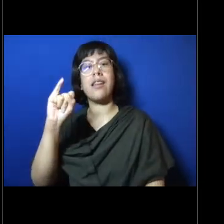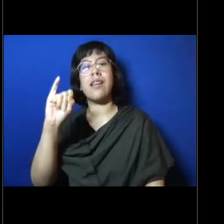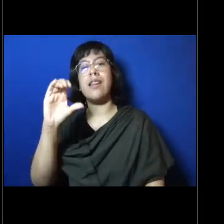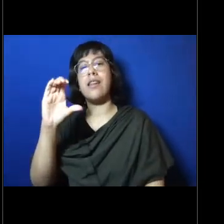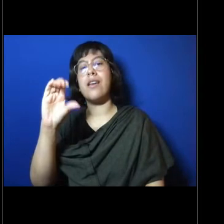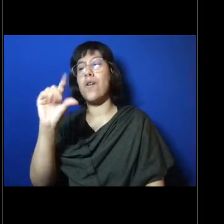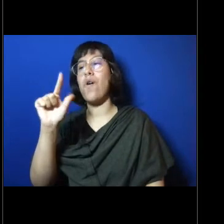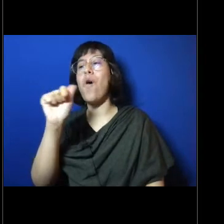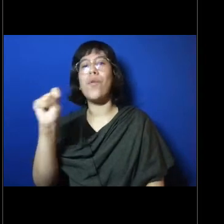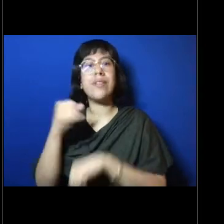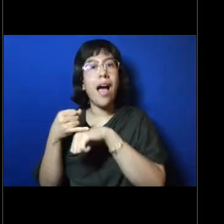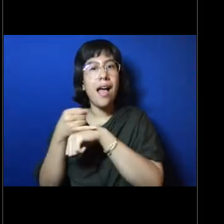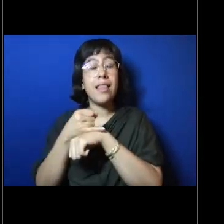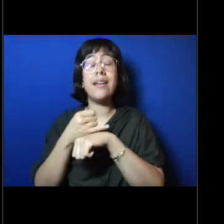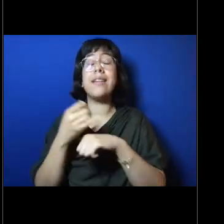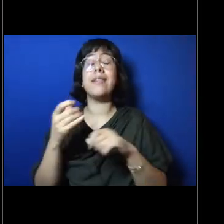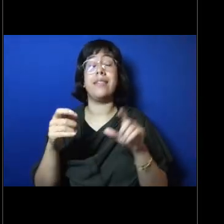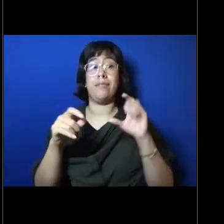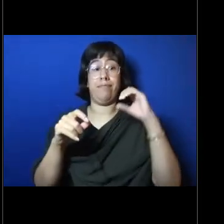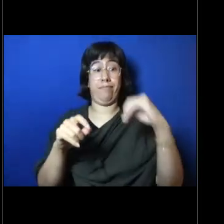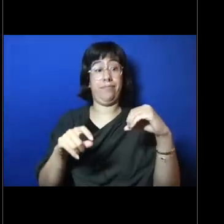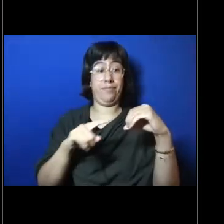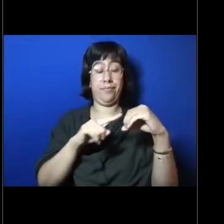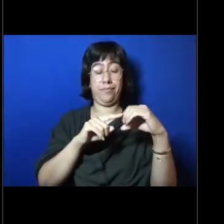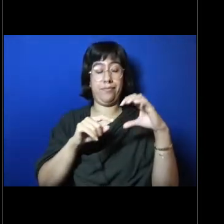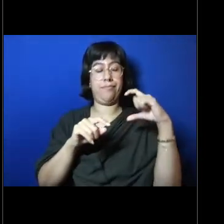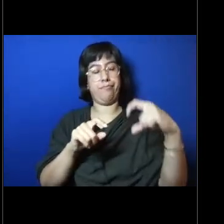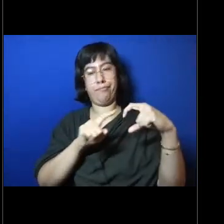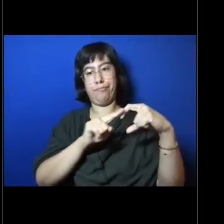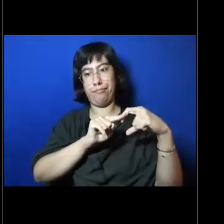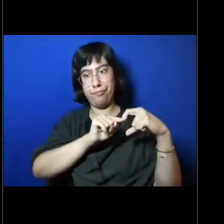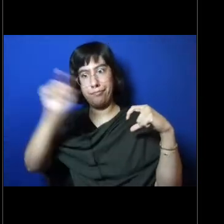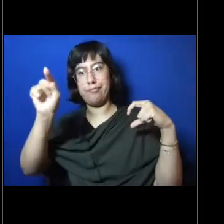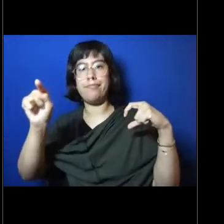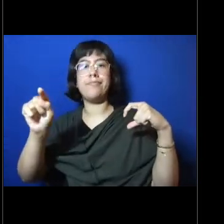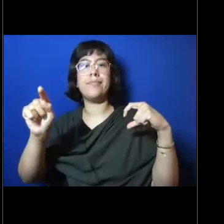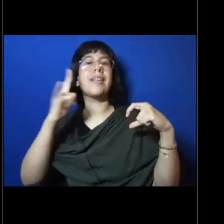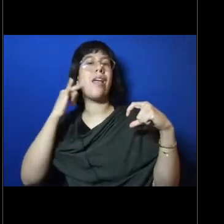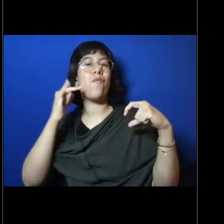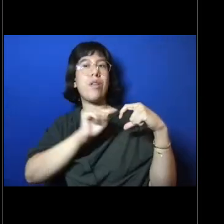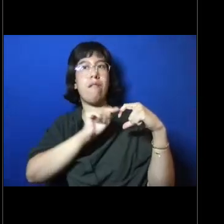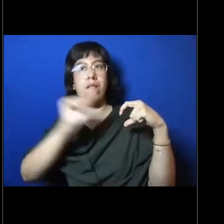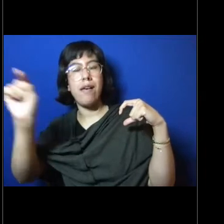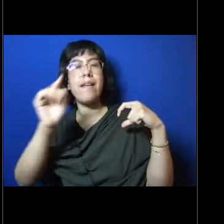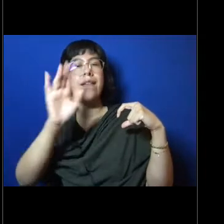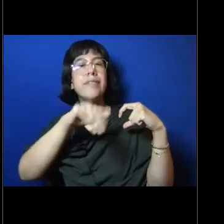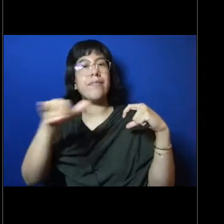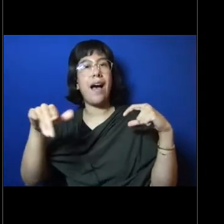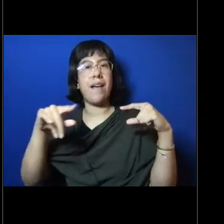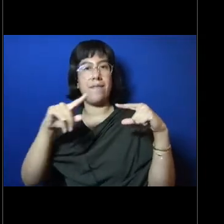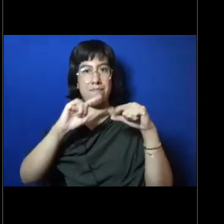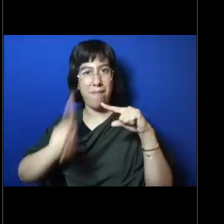It's 55 miles off shore. And if any of you have ever read the book "The Island of the Blue Dolphin"